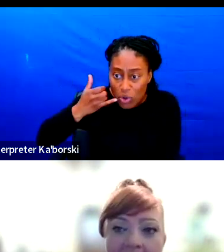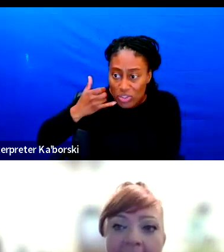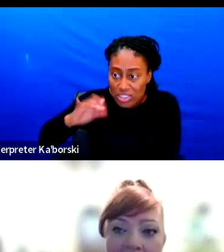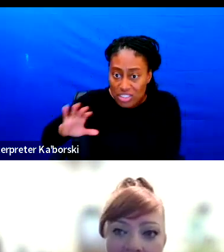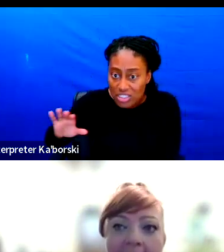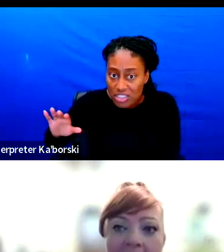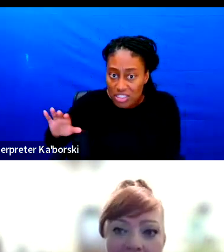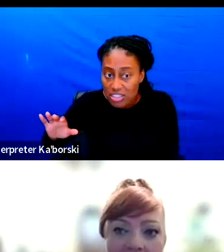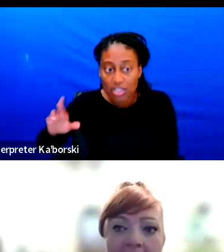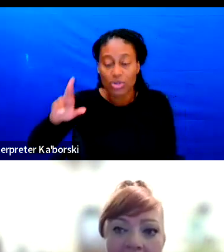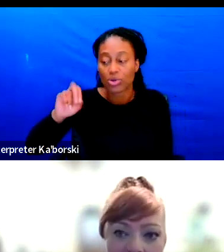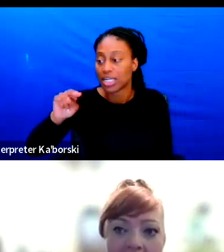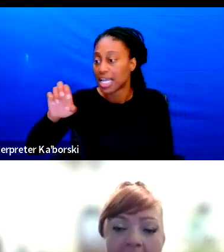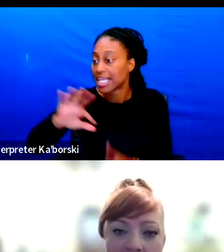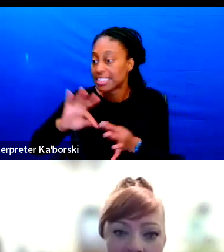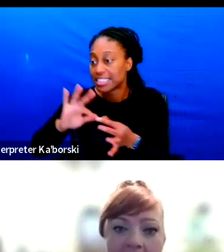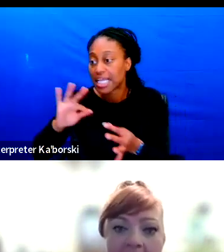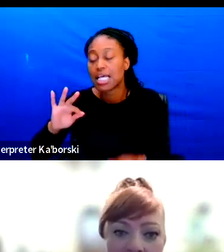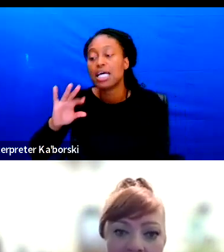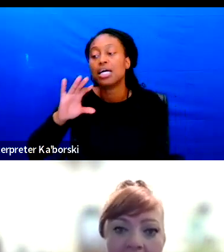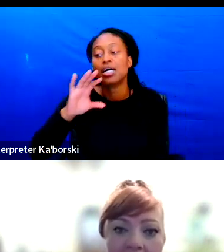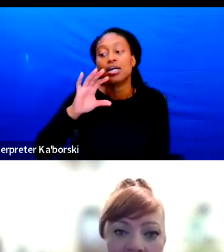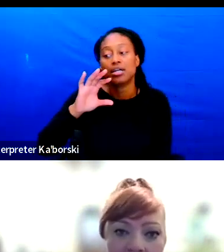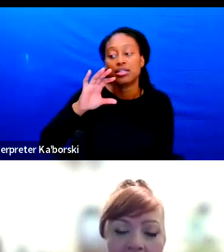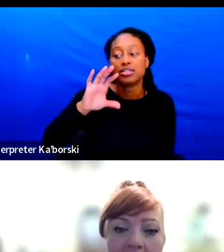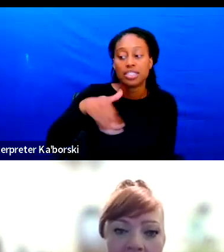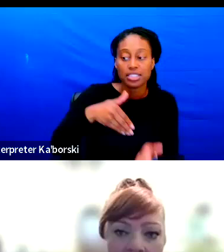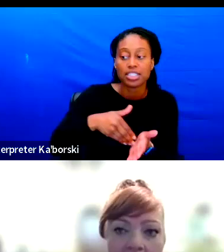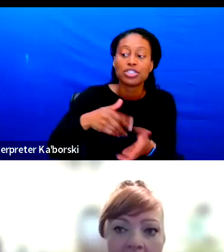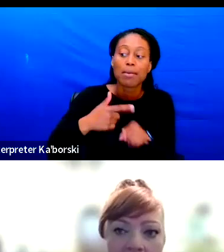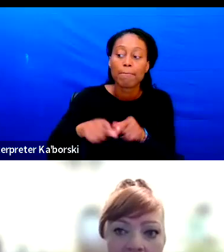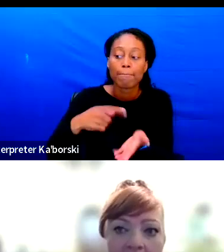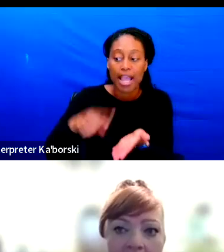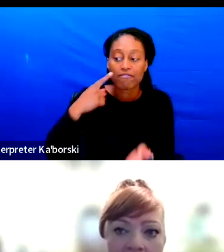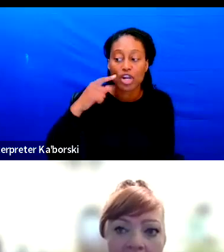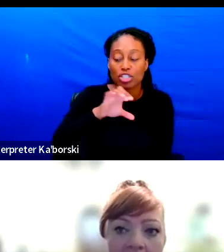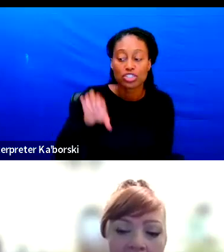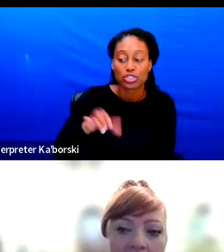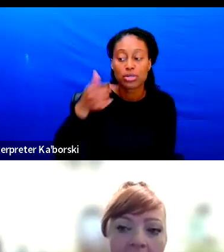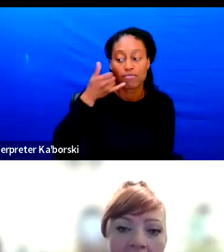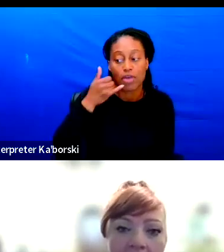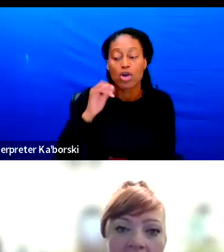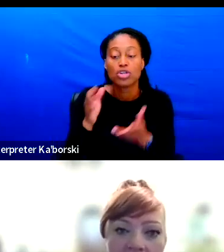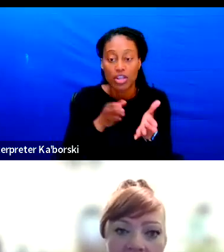Adam Ayers w/ APRIL: Well, Renee says our center pays for Zoom Phone or for Zoom Phone service which staff can use on their personal sales